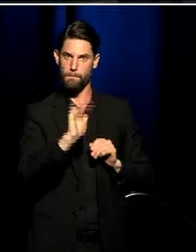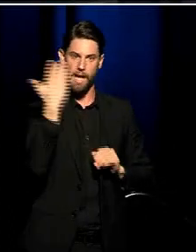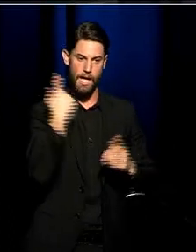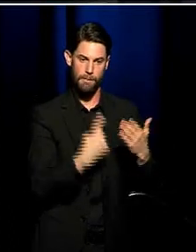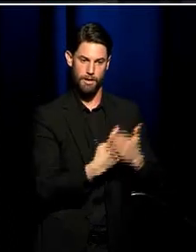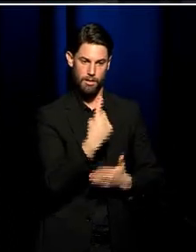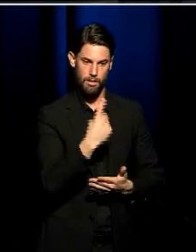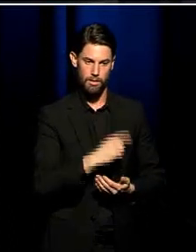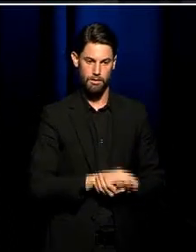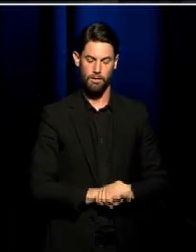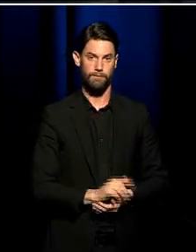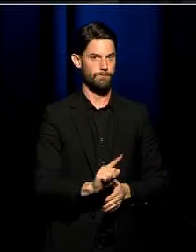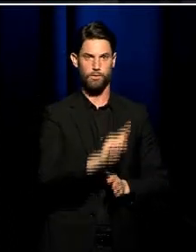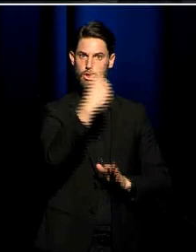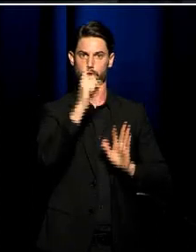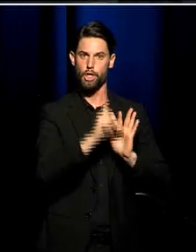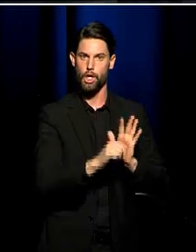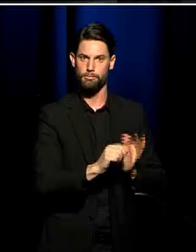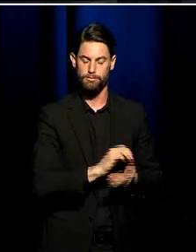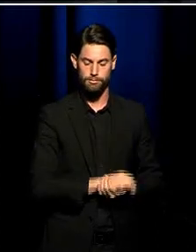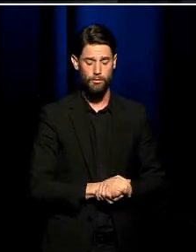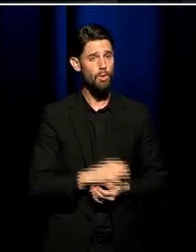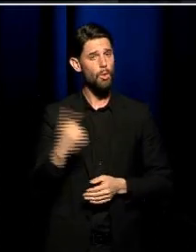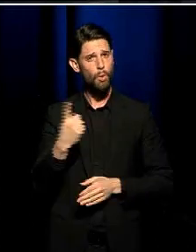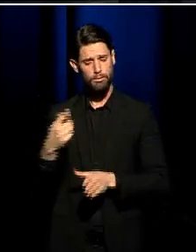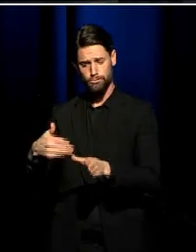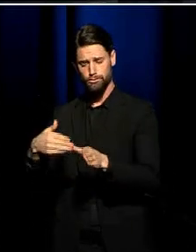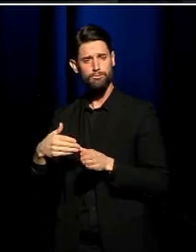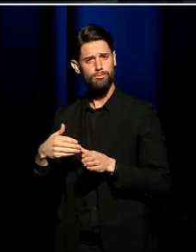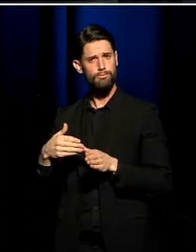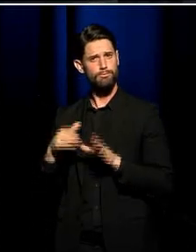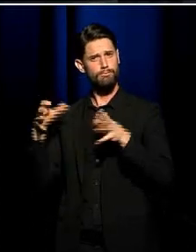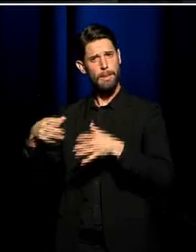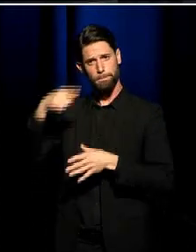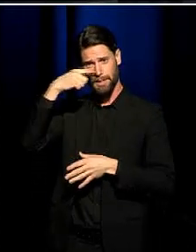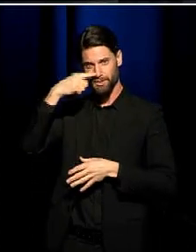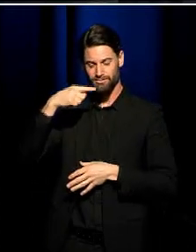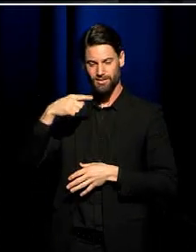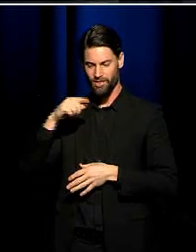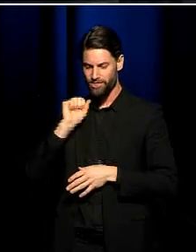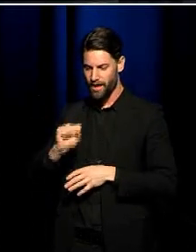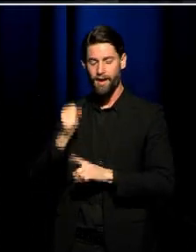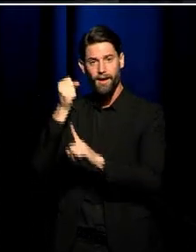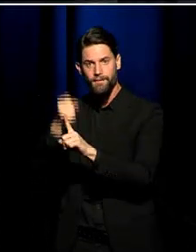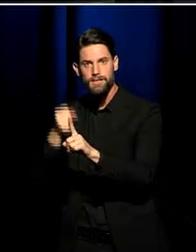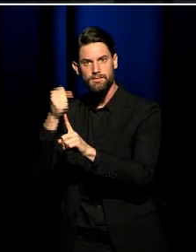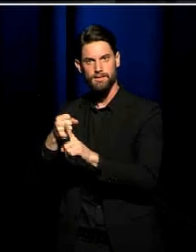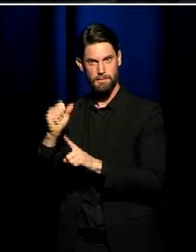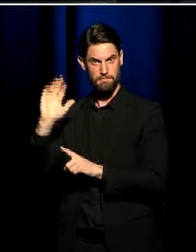understood by First Nations people with disability, their advocates and allies.